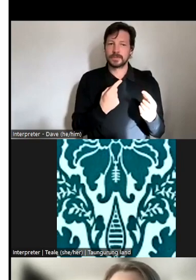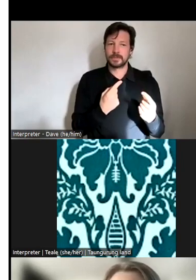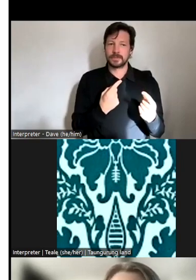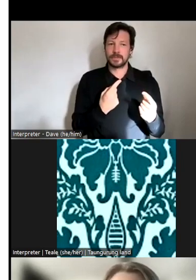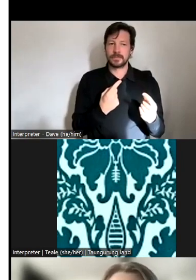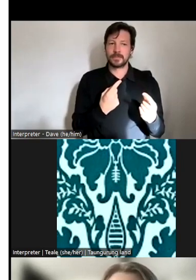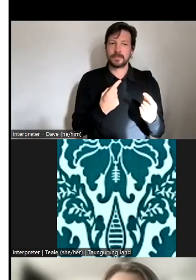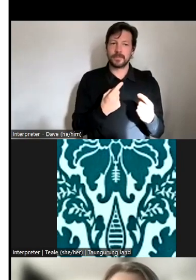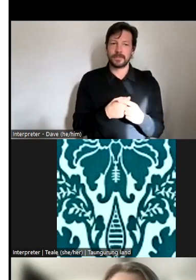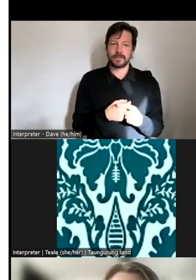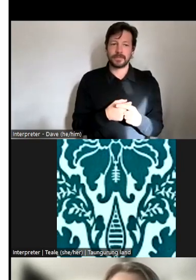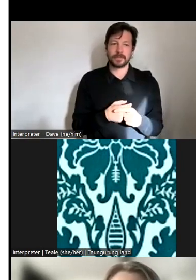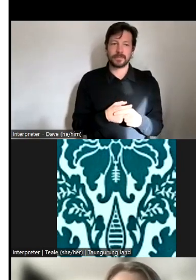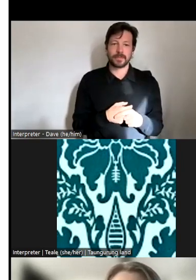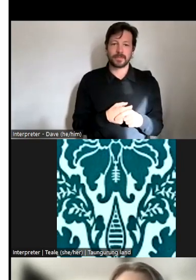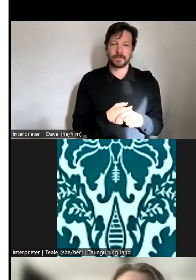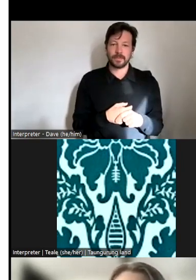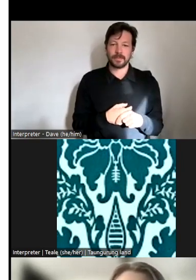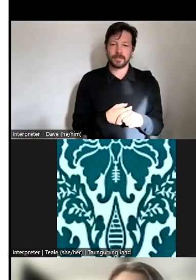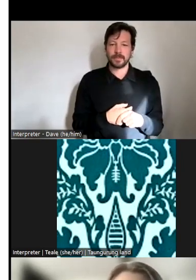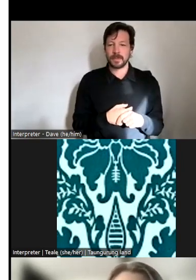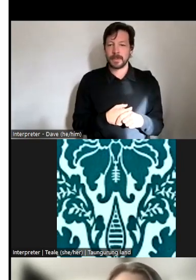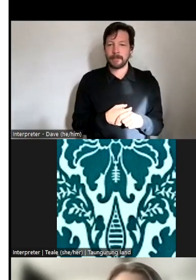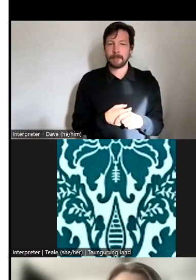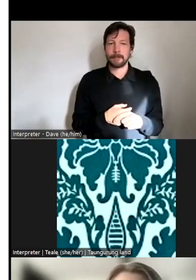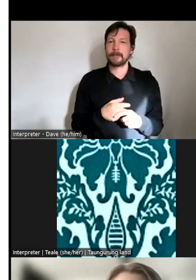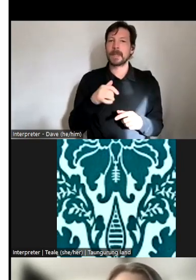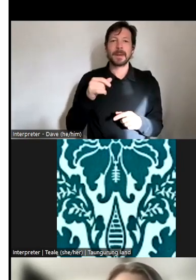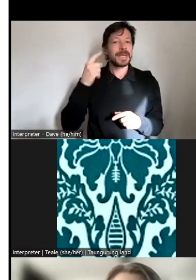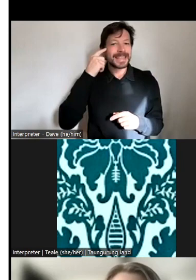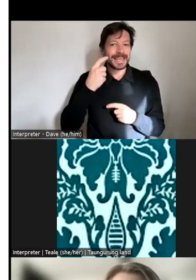about future pregnancies and things like that.